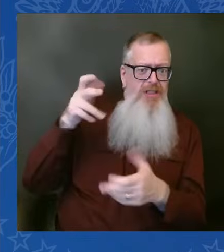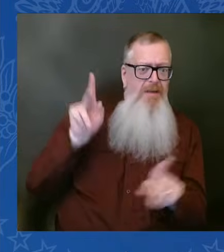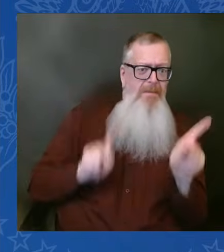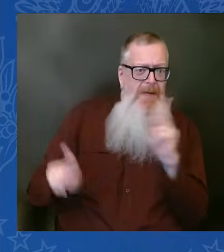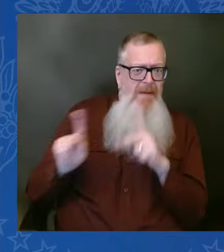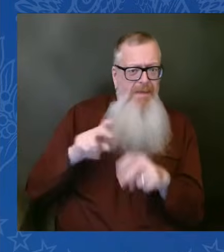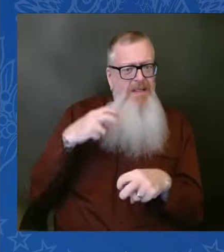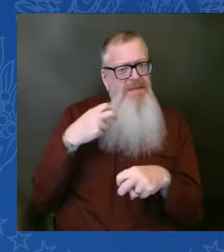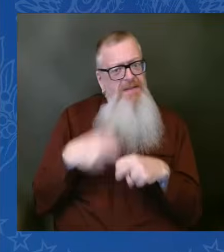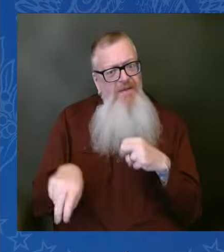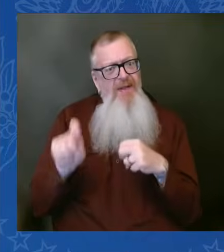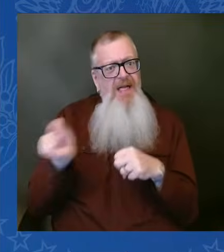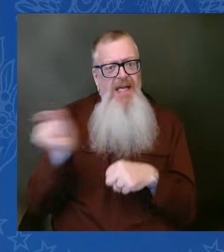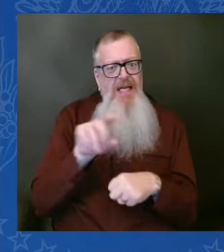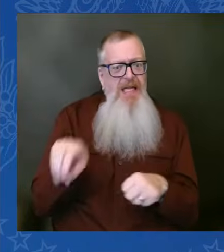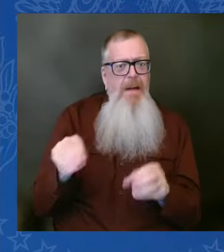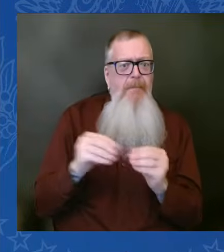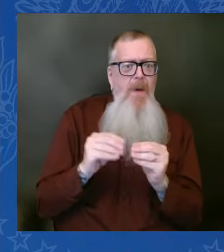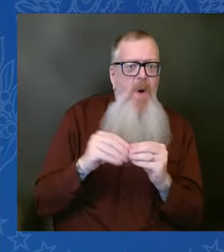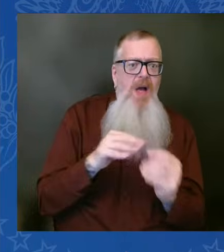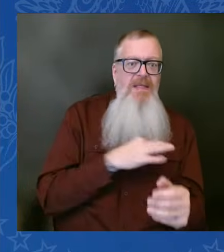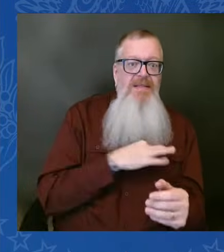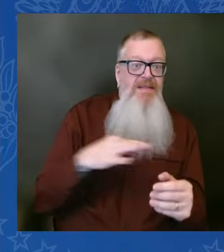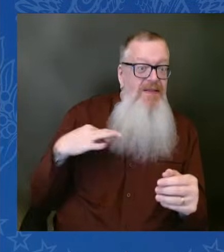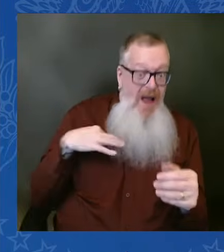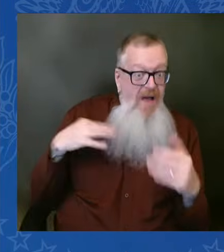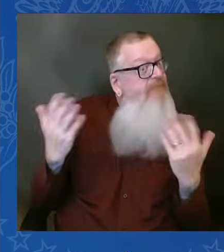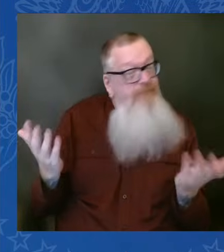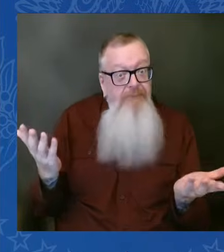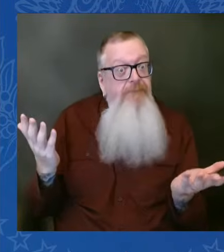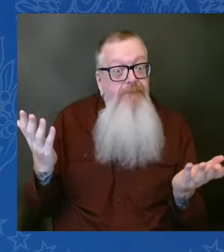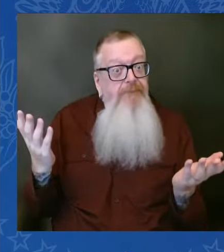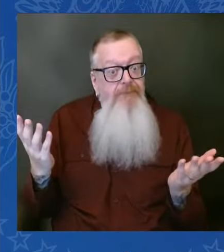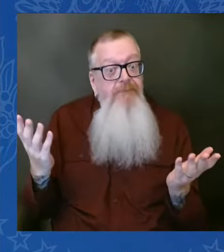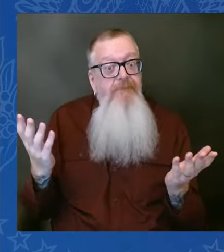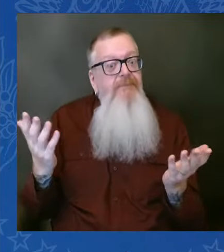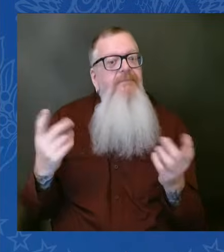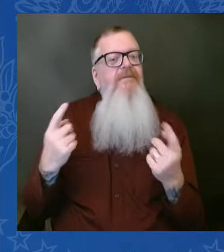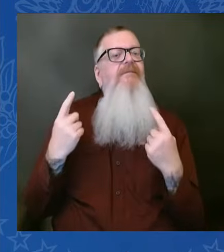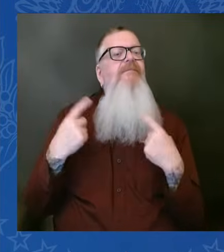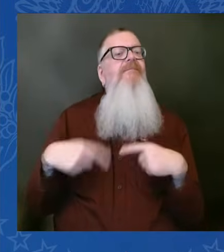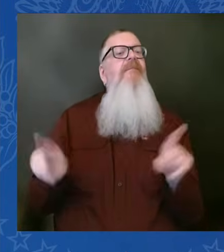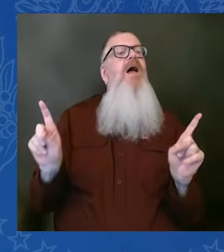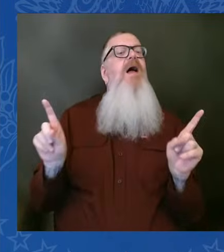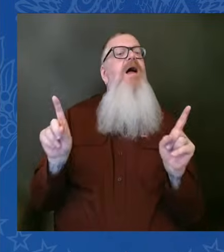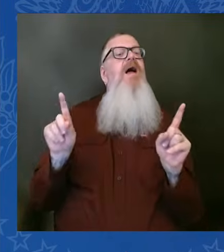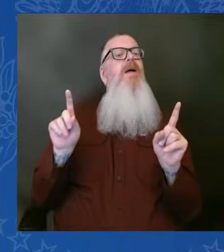And guess what? We finally -- after the fight -- got more personnel. Never did I think I’d be fighting to get more tax collectors.